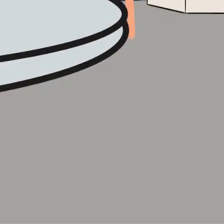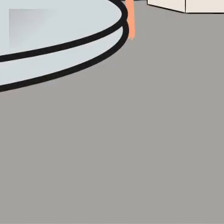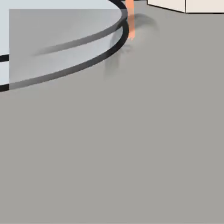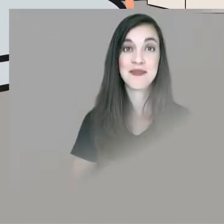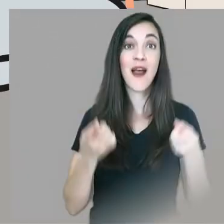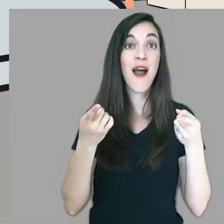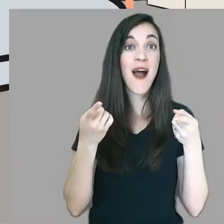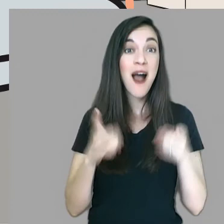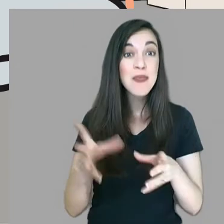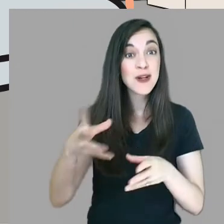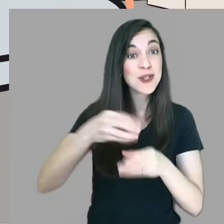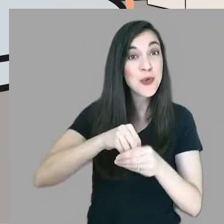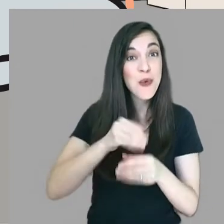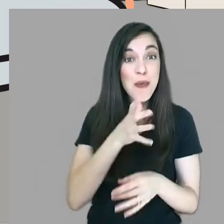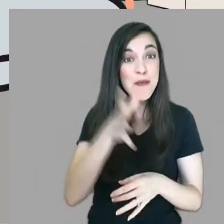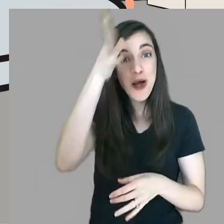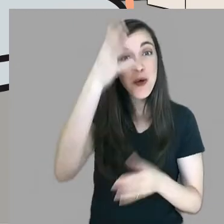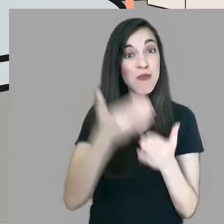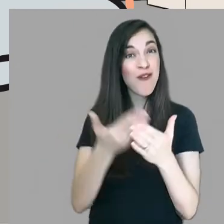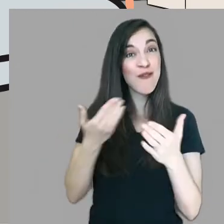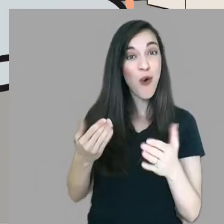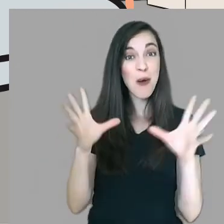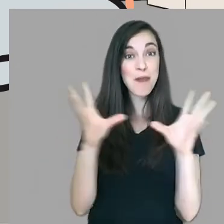Including the parent beforehand can help them feel